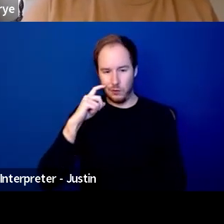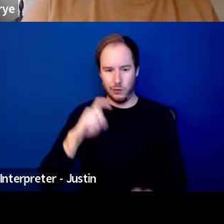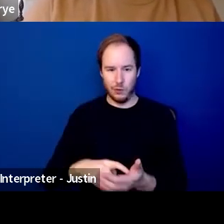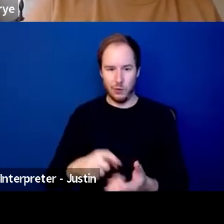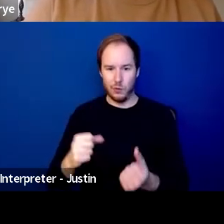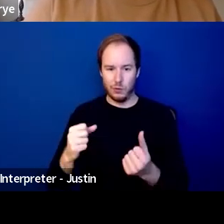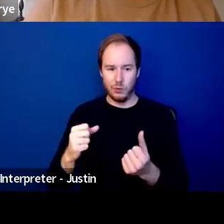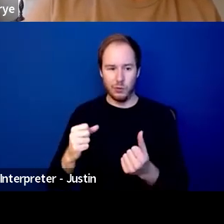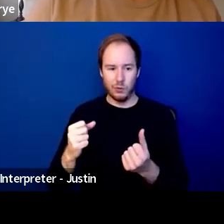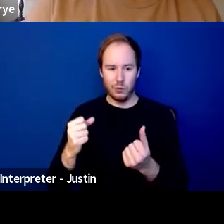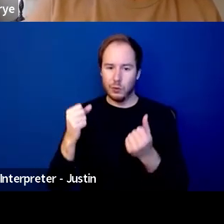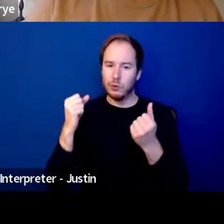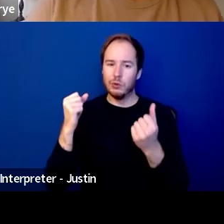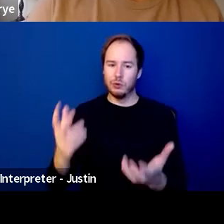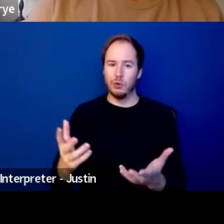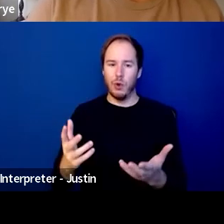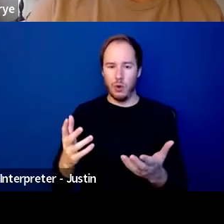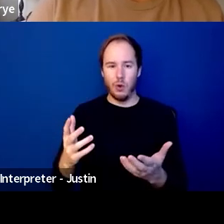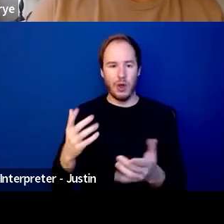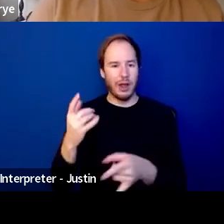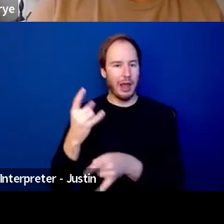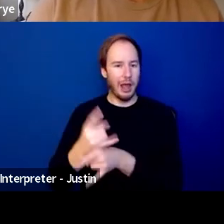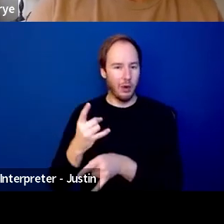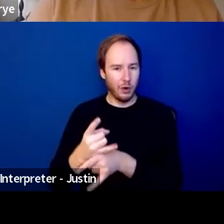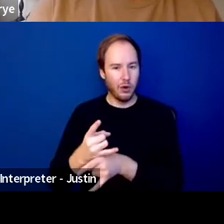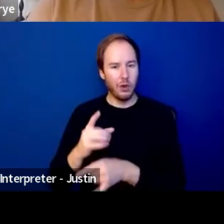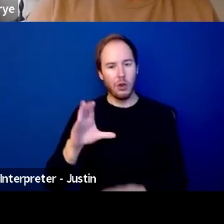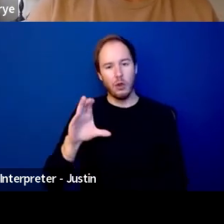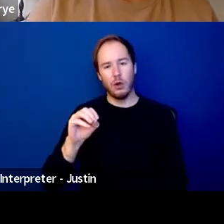people predominantly with alcohol and cocaine use disorders.